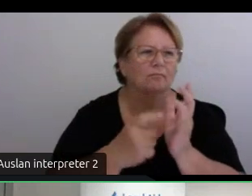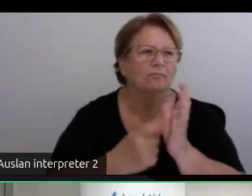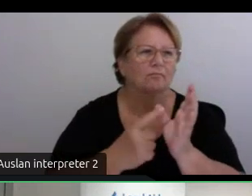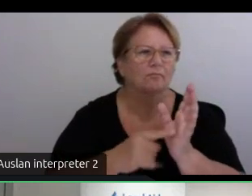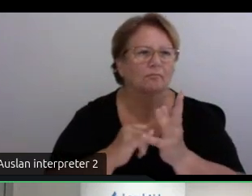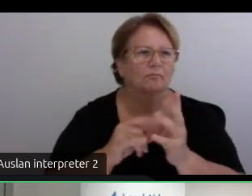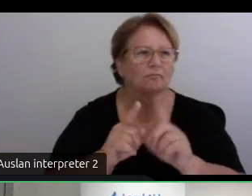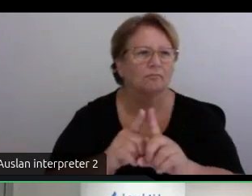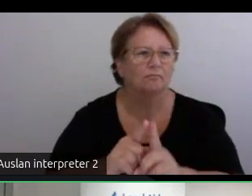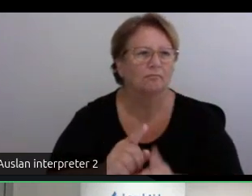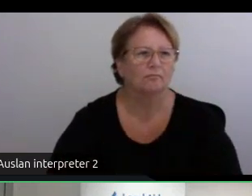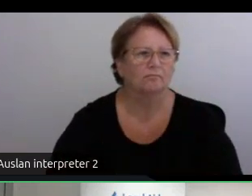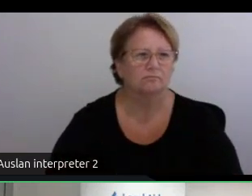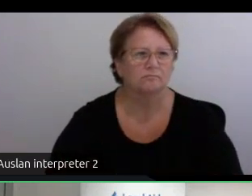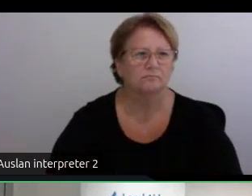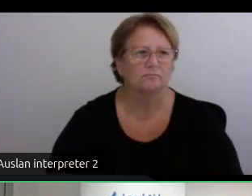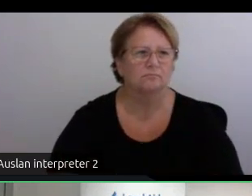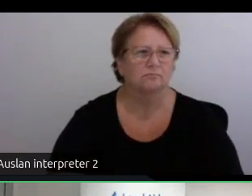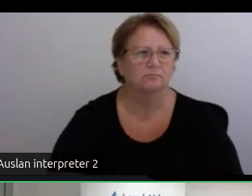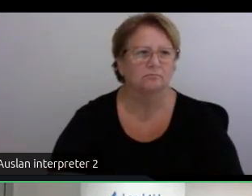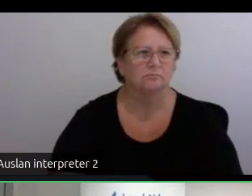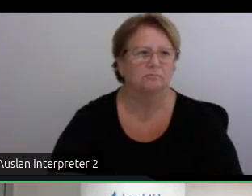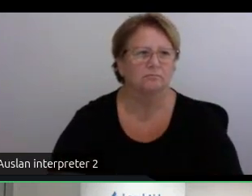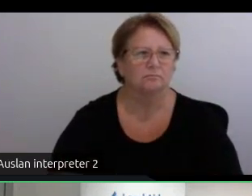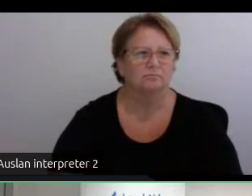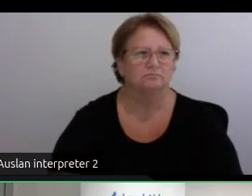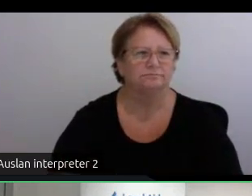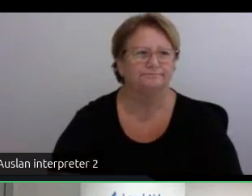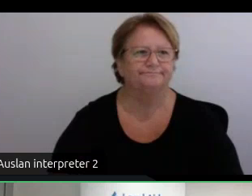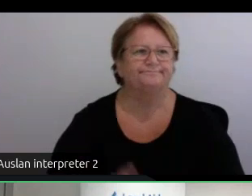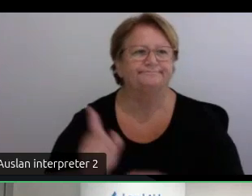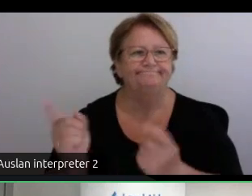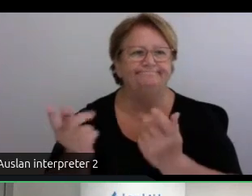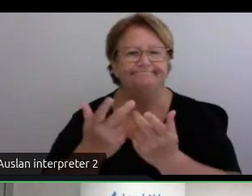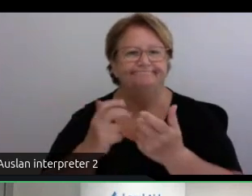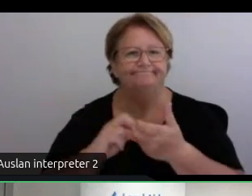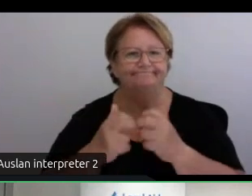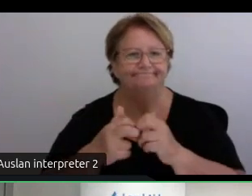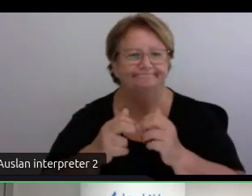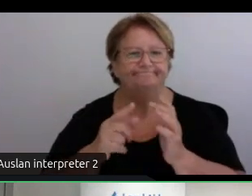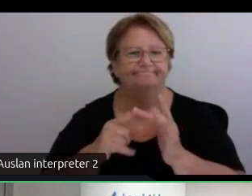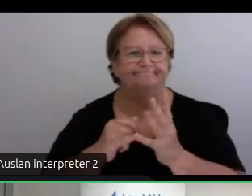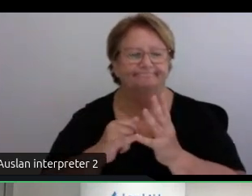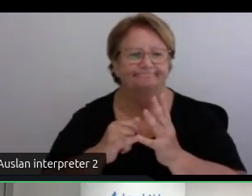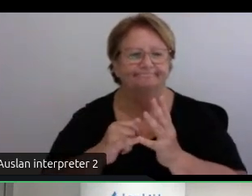responsibility to deal with this in our society. Absolutely. And I guess the other issue here that